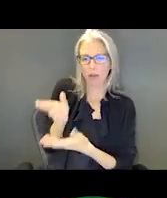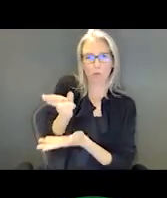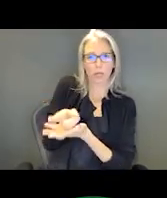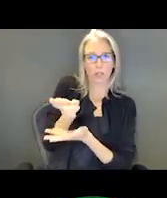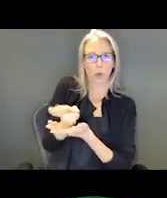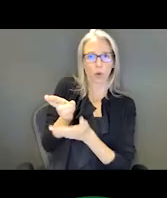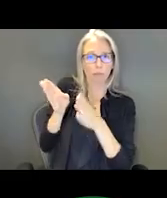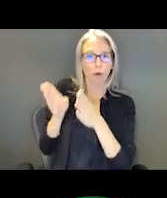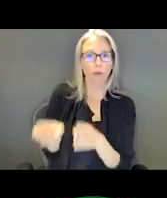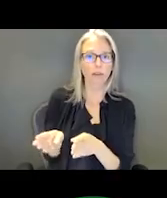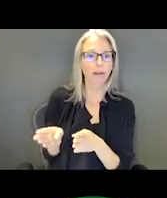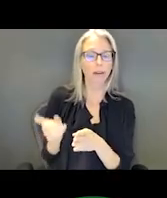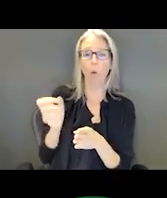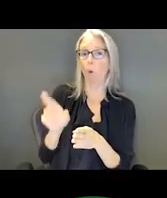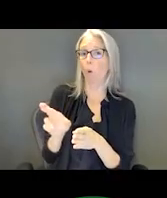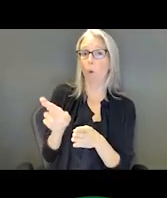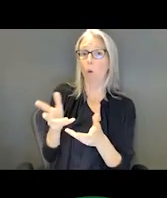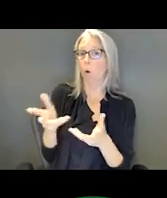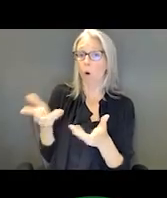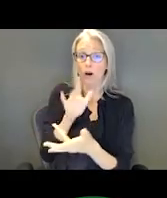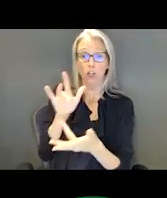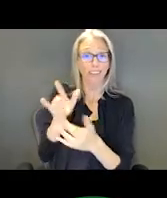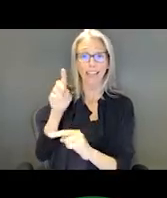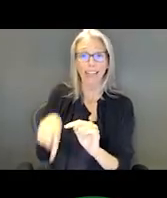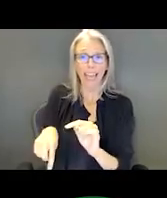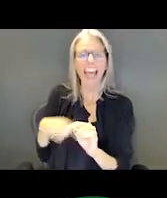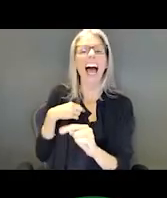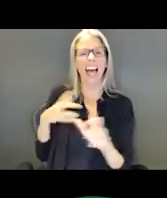awareness. Therefore broaden your relationships. And that will bring a closer understanding of your opportunity to remove the obstacles.